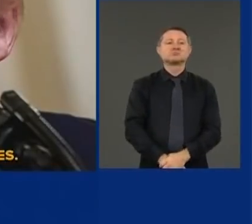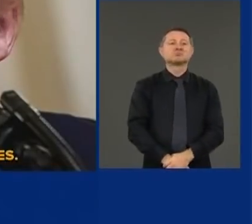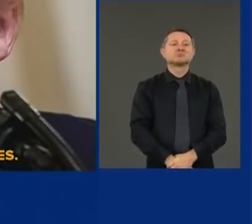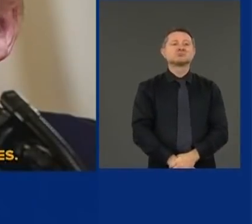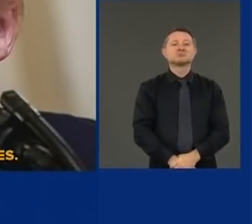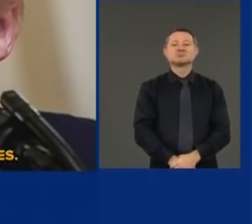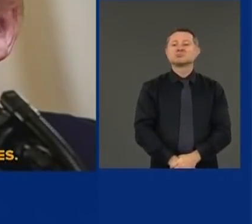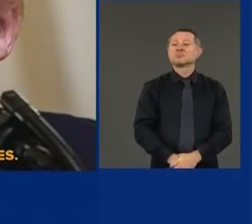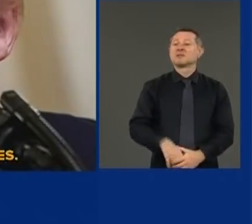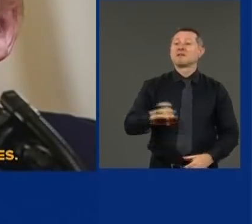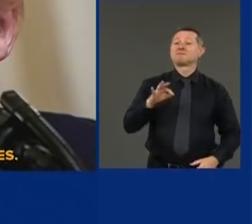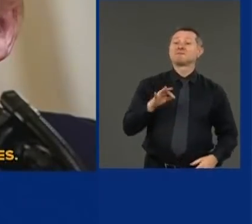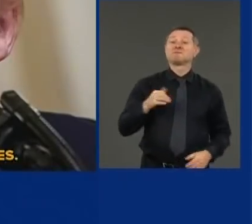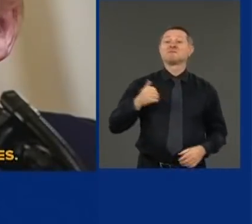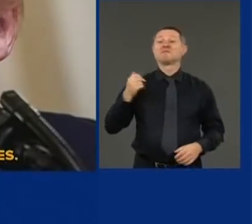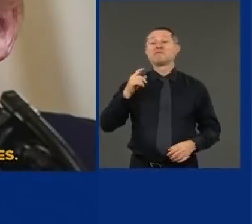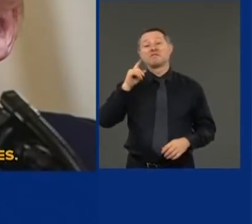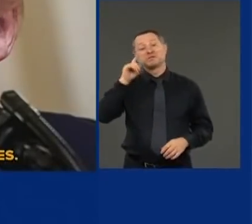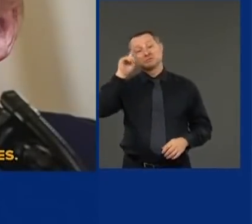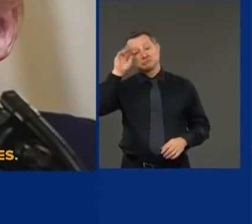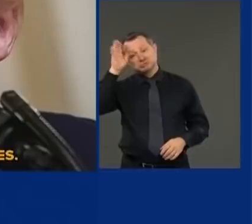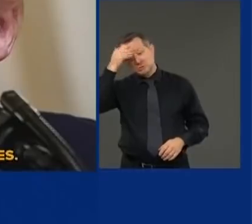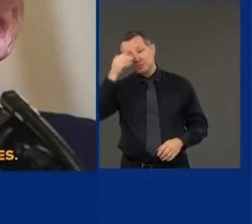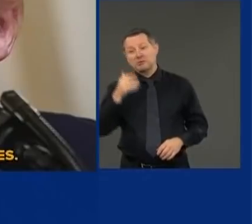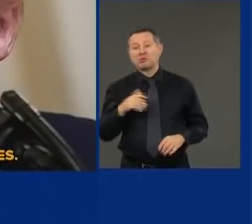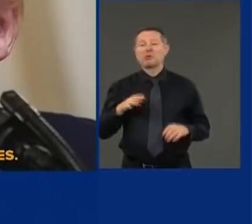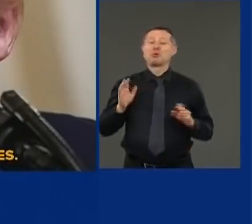UNTIL WE ADMIT IT AND EACH OF US